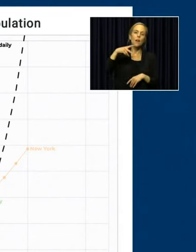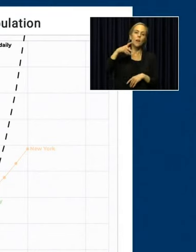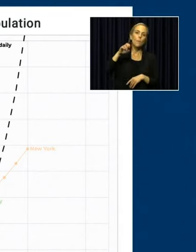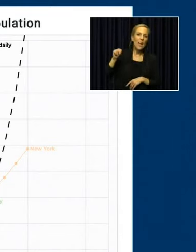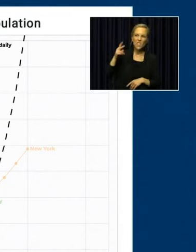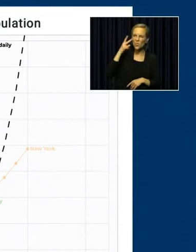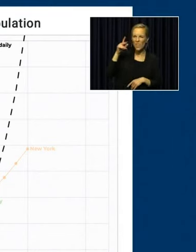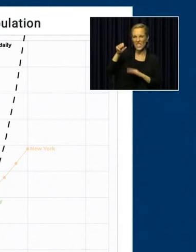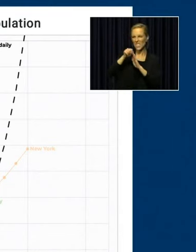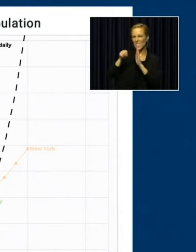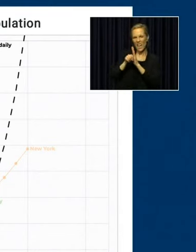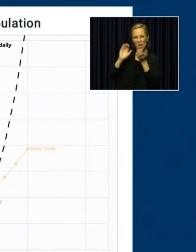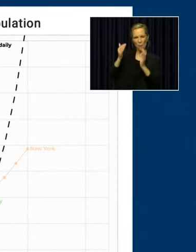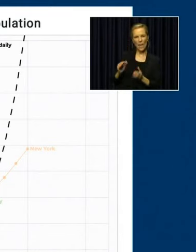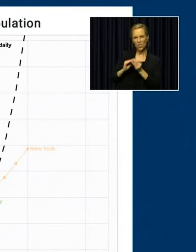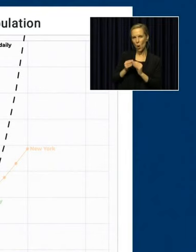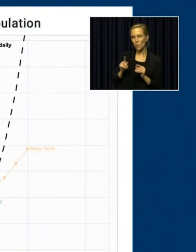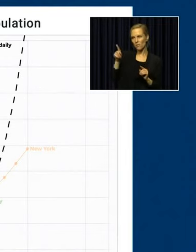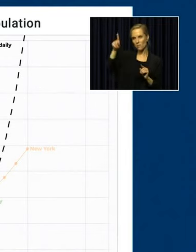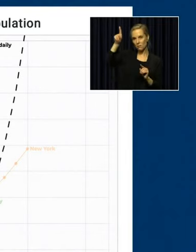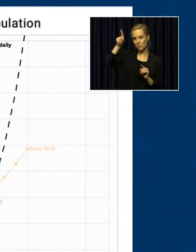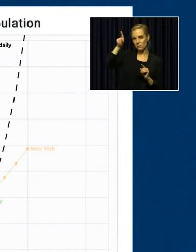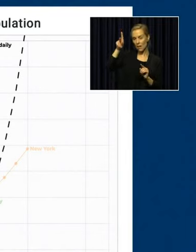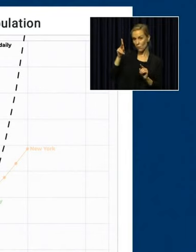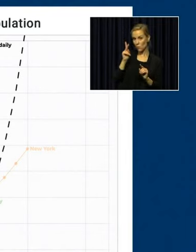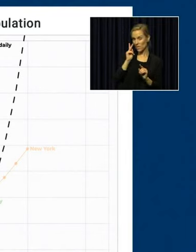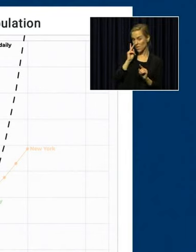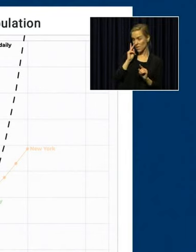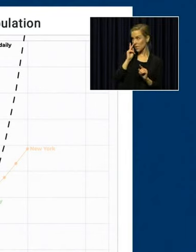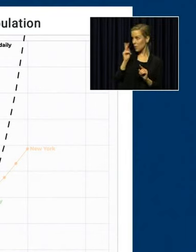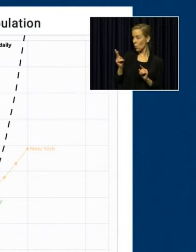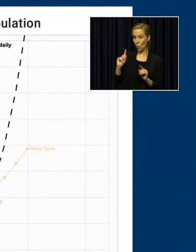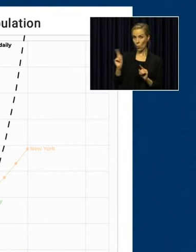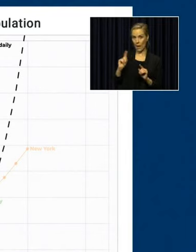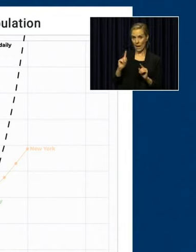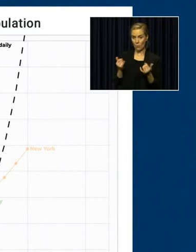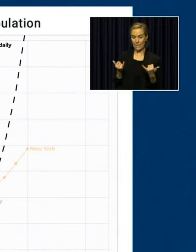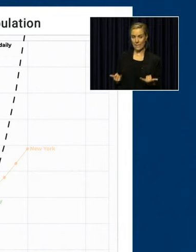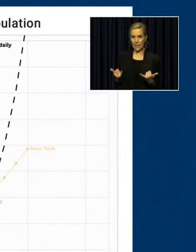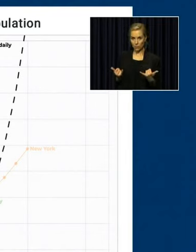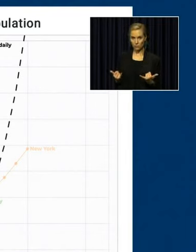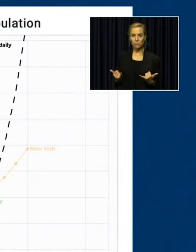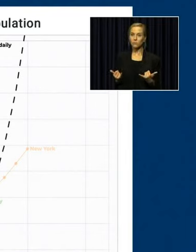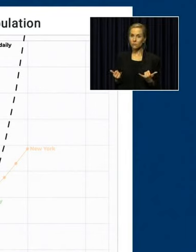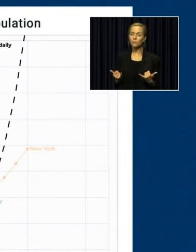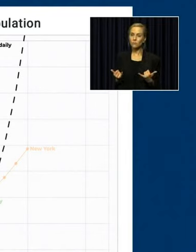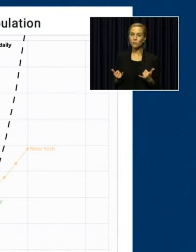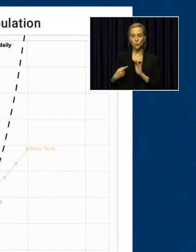UNCERTAINTY AND ANXIETY, I KNOW IN OUR ECONOMY AND IN YOUR